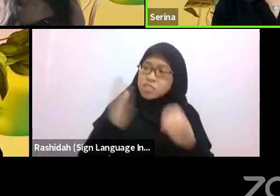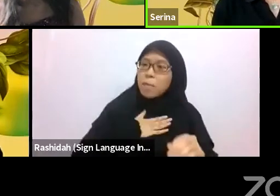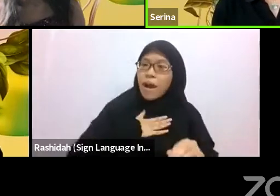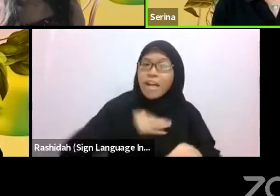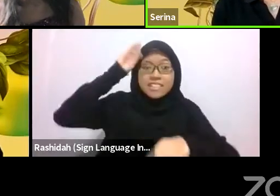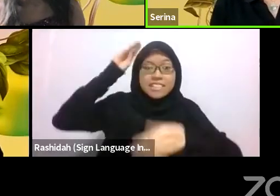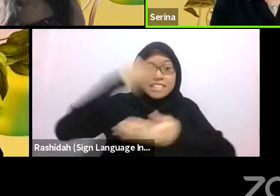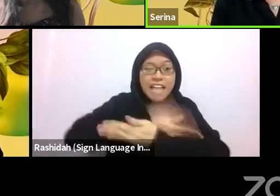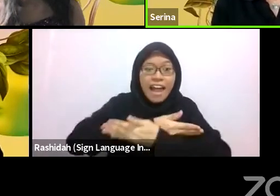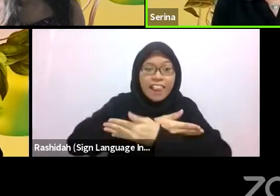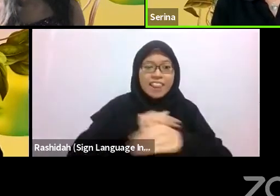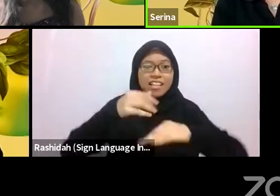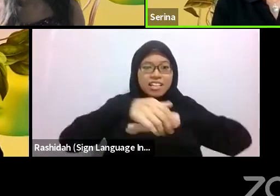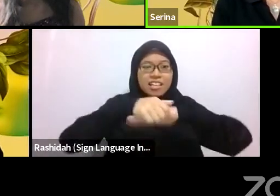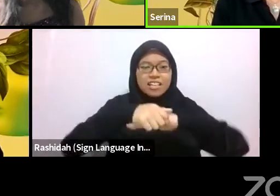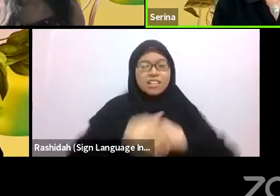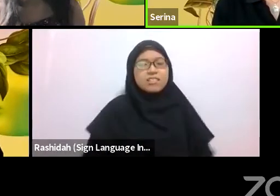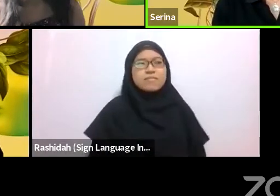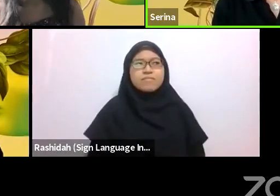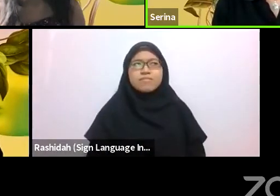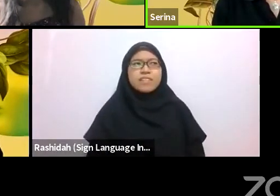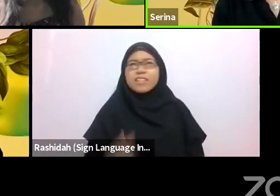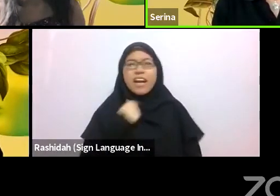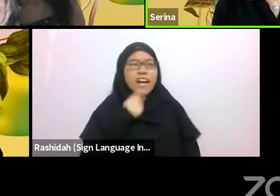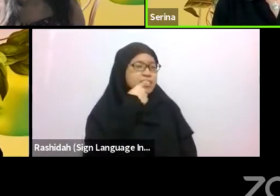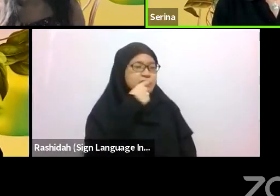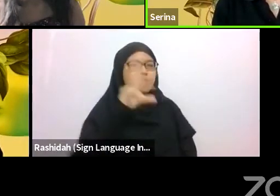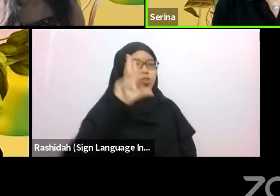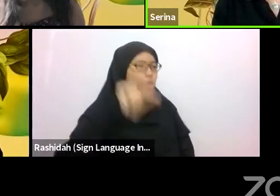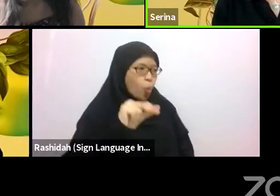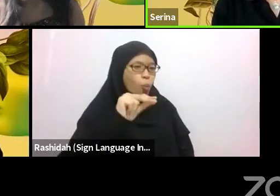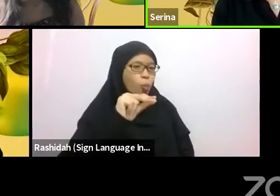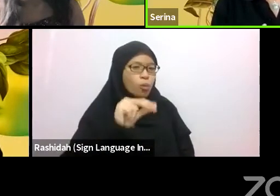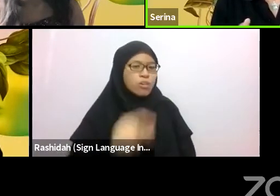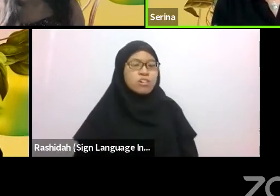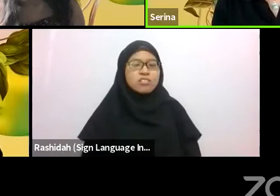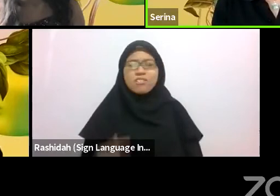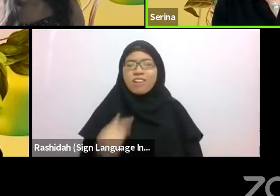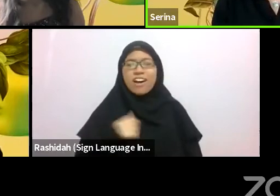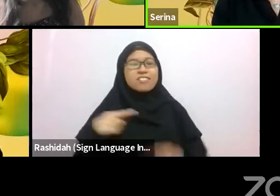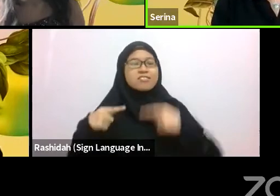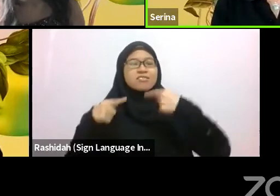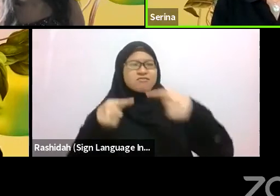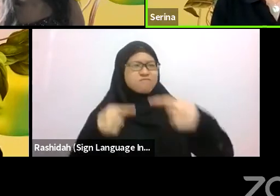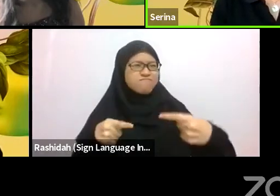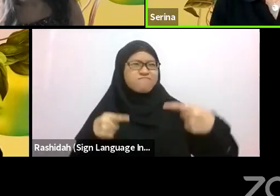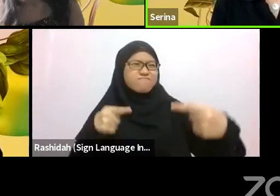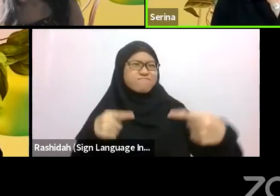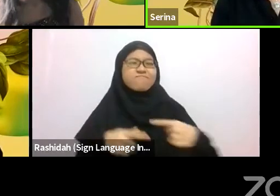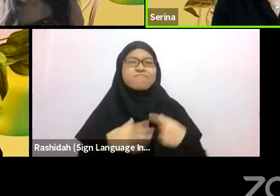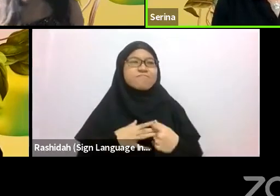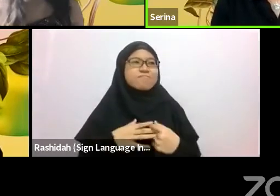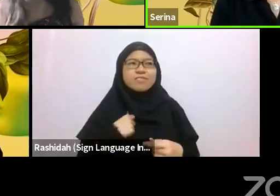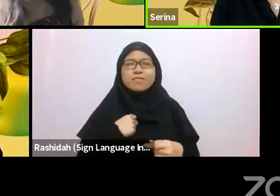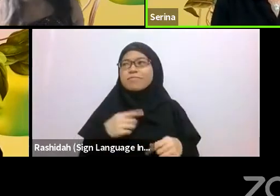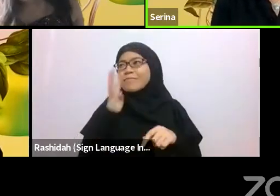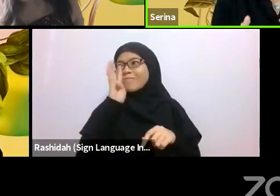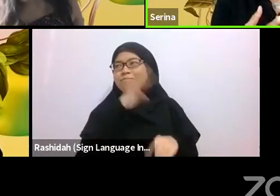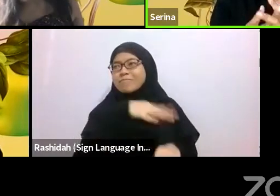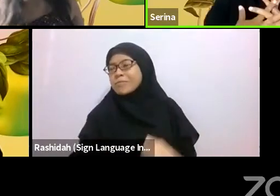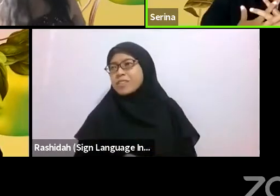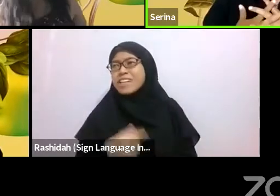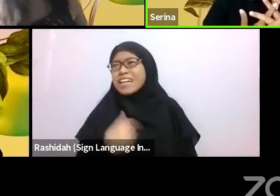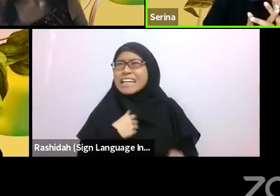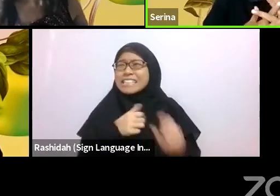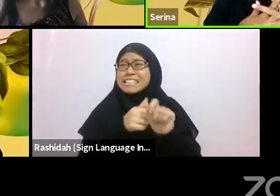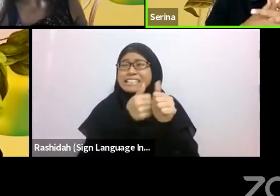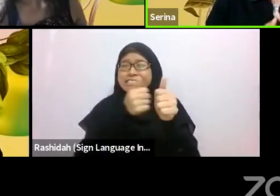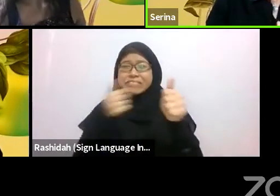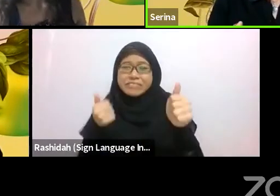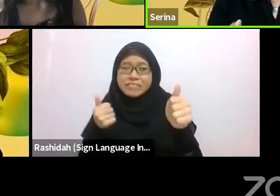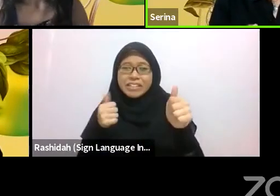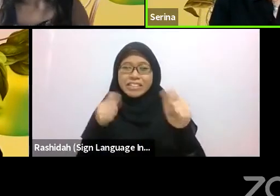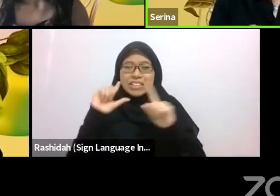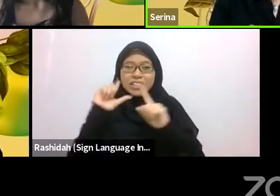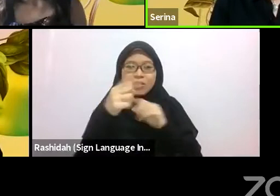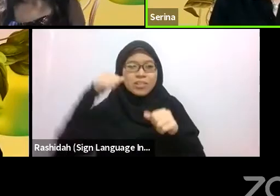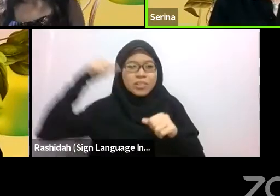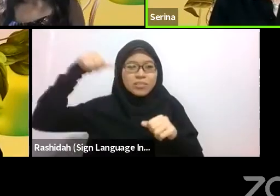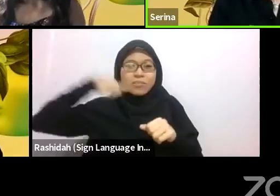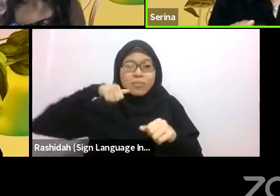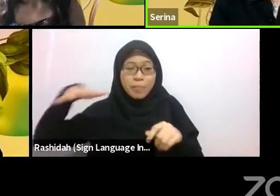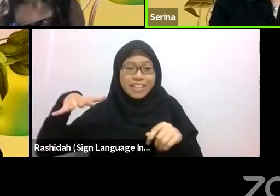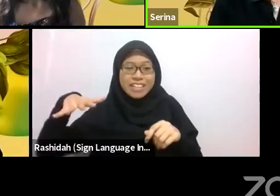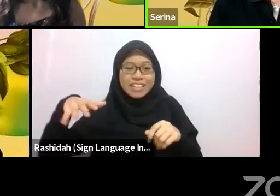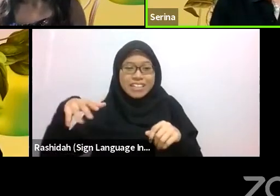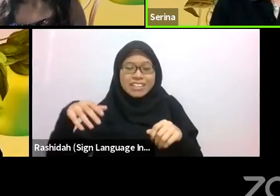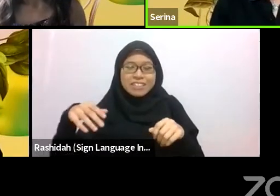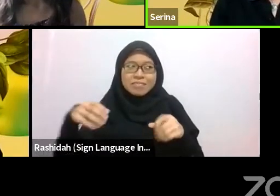And for this reason I completely ignore—okay no, I can’t say that—I avoid local women as much as possible for my own sanity—there's too many questions,